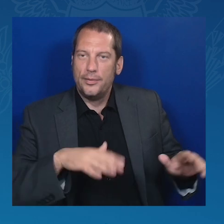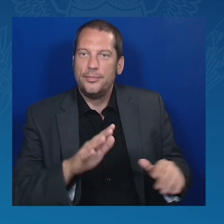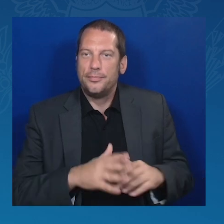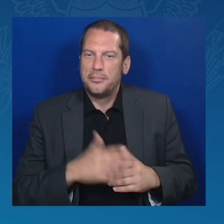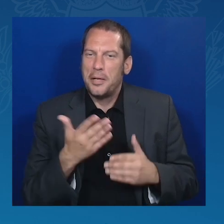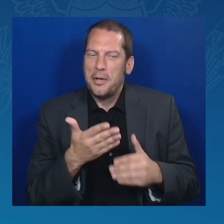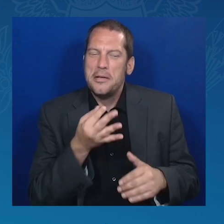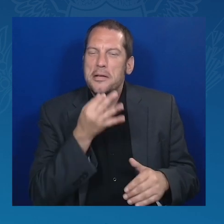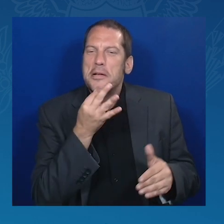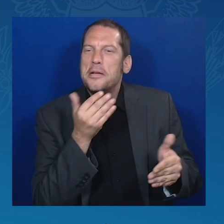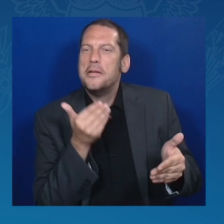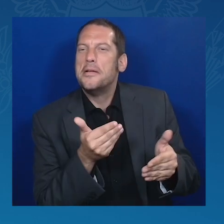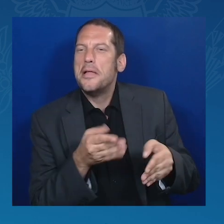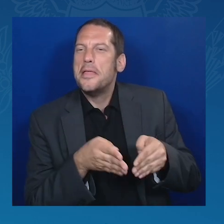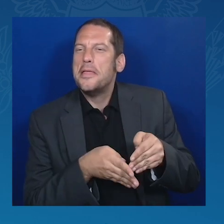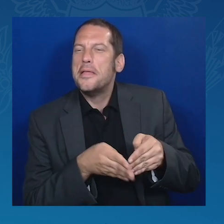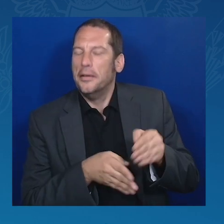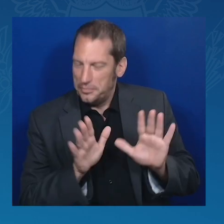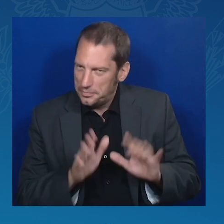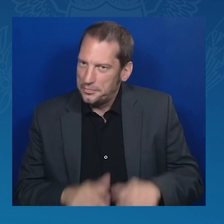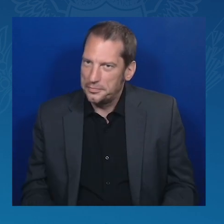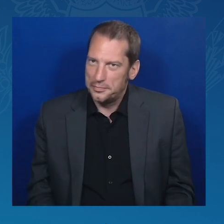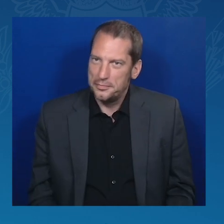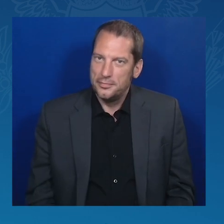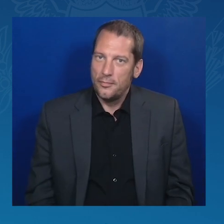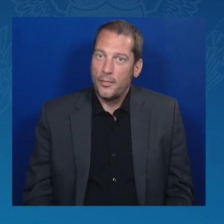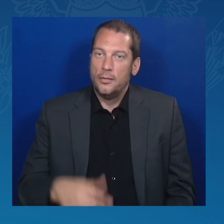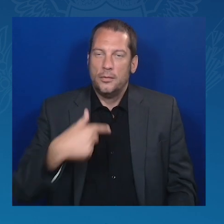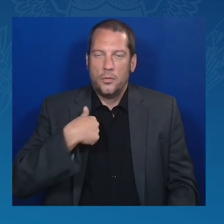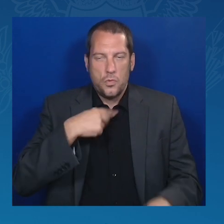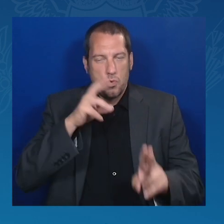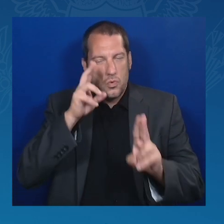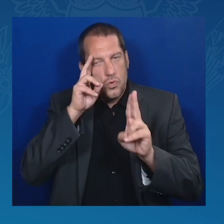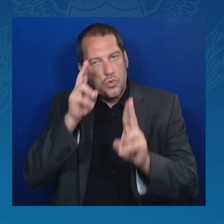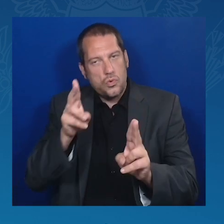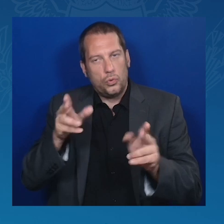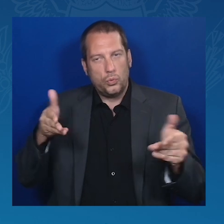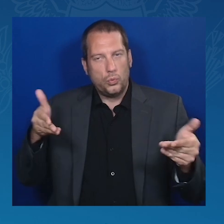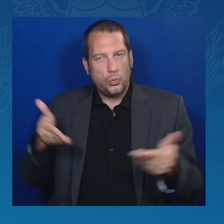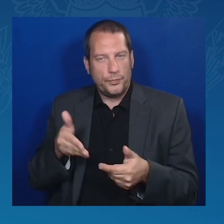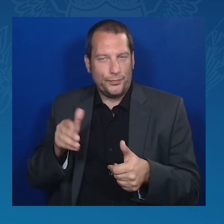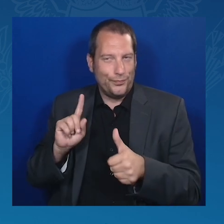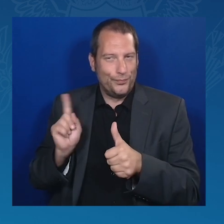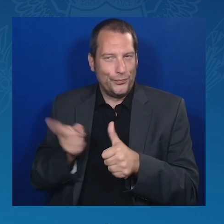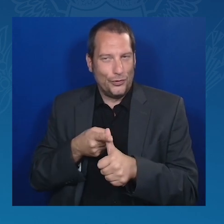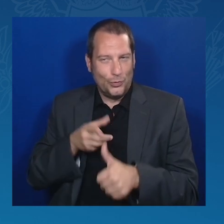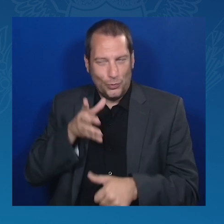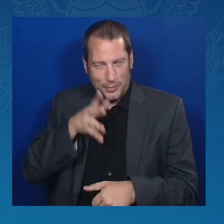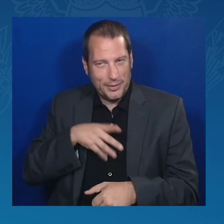And now it is my honor to introduce the first woman to be elected Vice President of the United States.